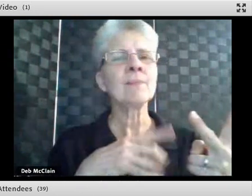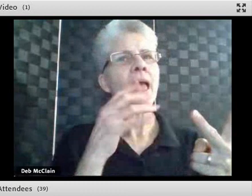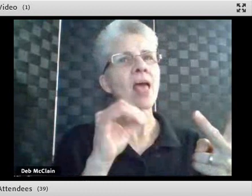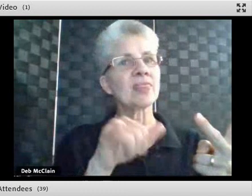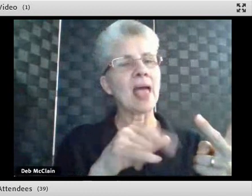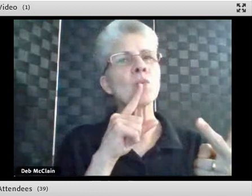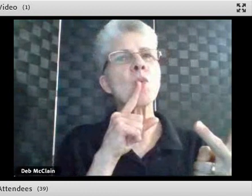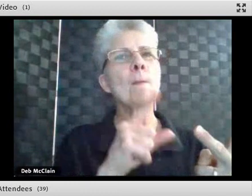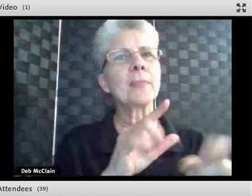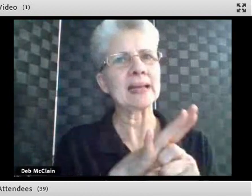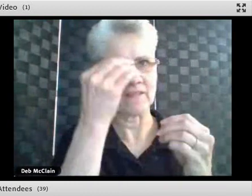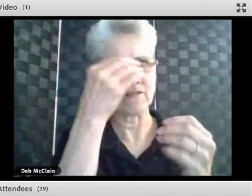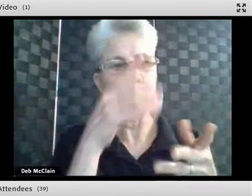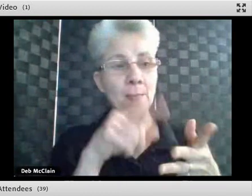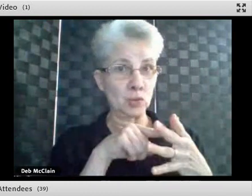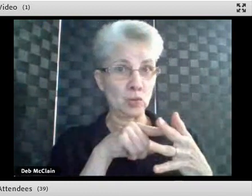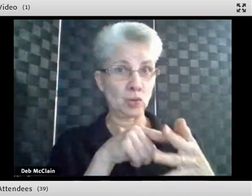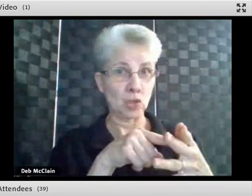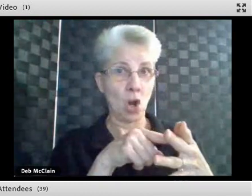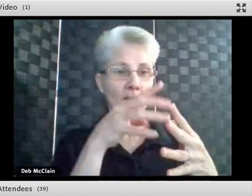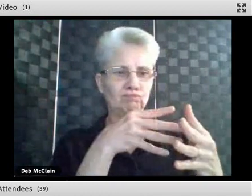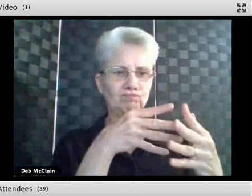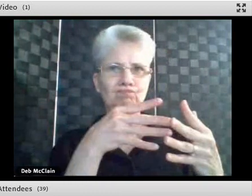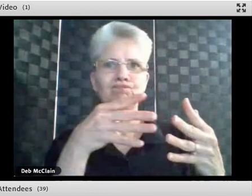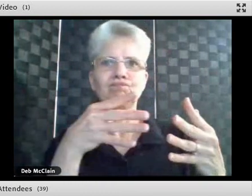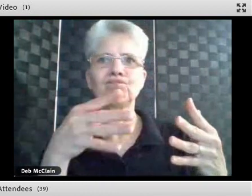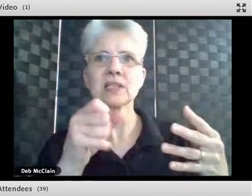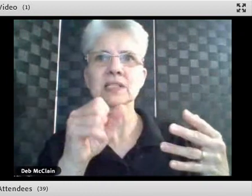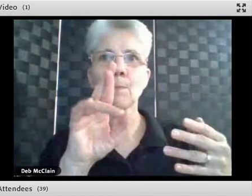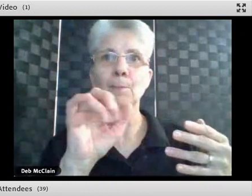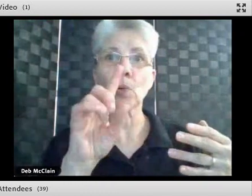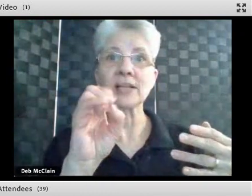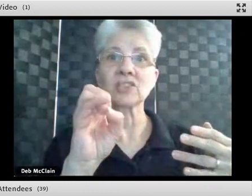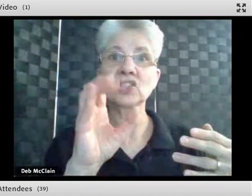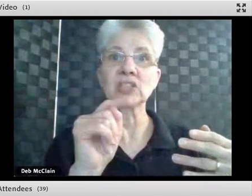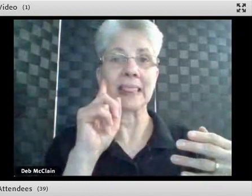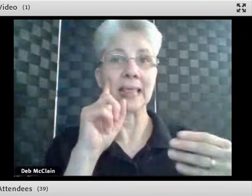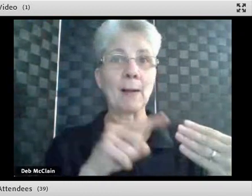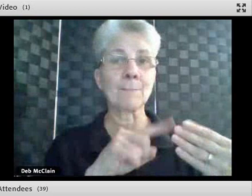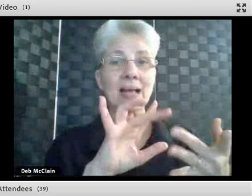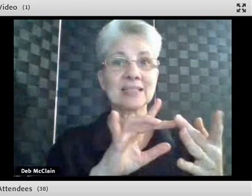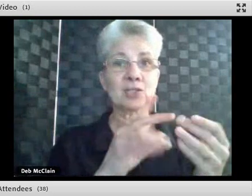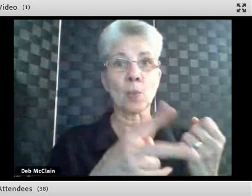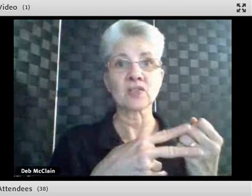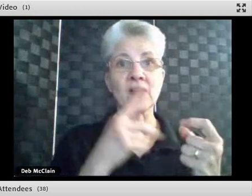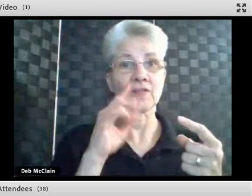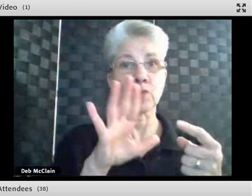That will be enough info to get you started down the road of thinking about digital preservation in your institution,